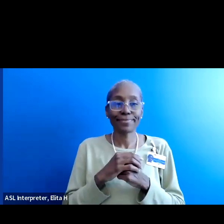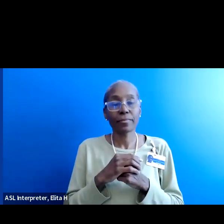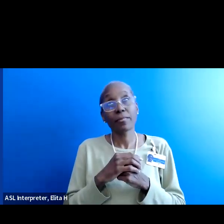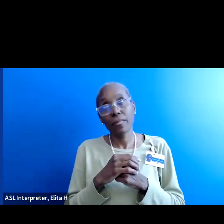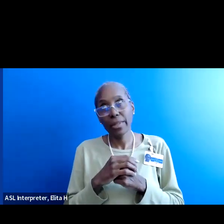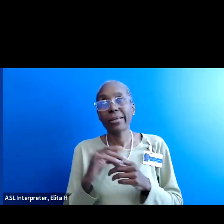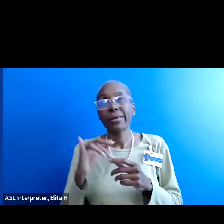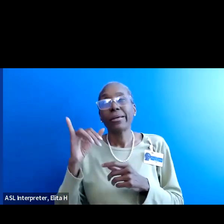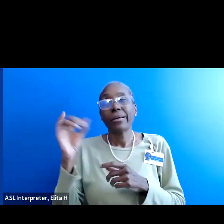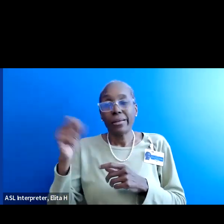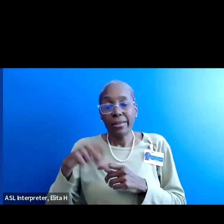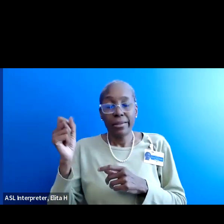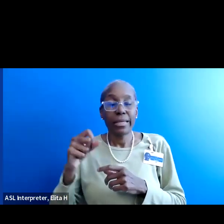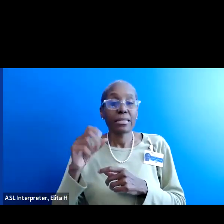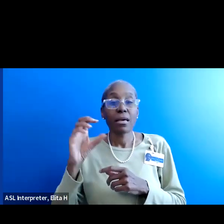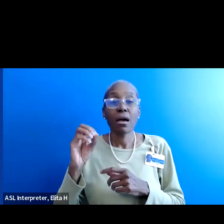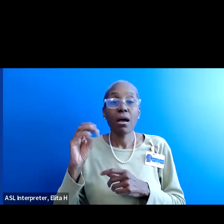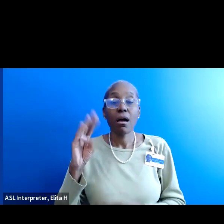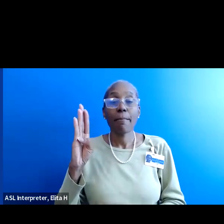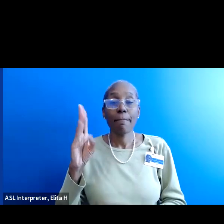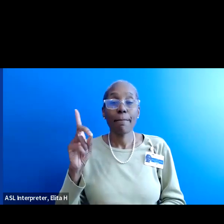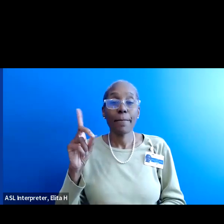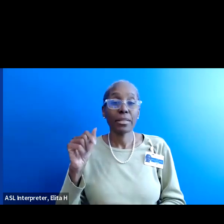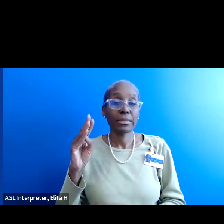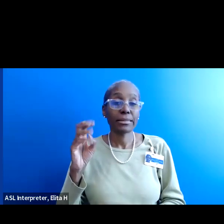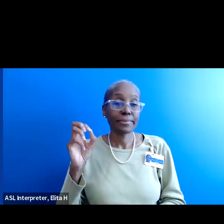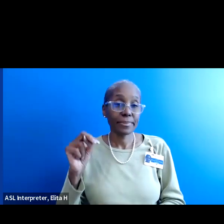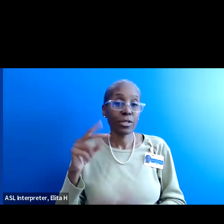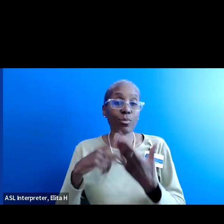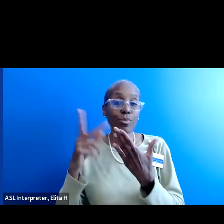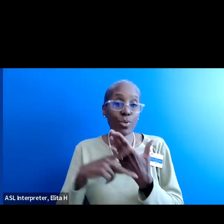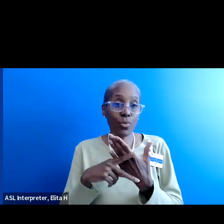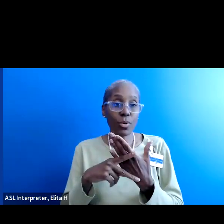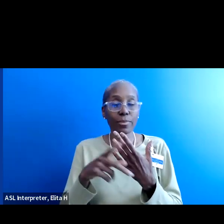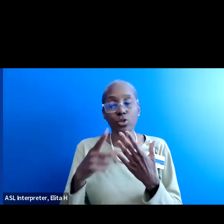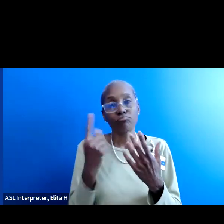Yes, the Ombudsman Program, as you likely understand after the